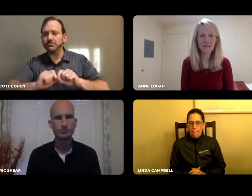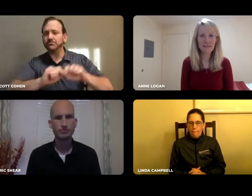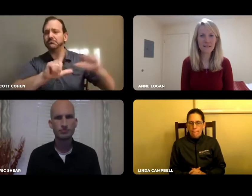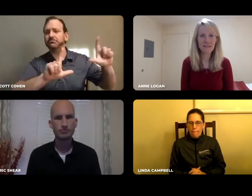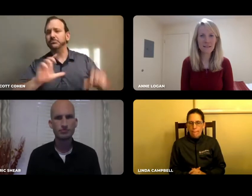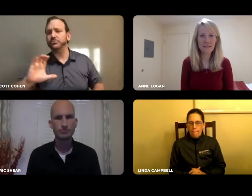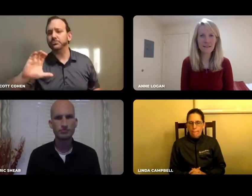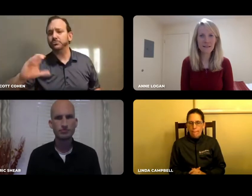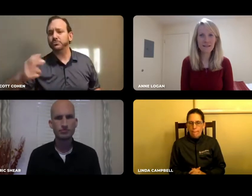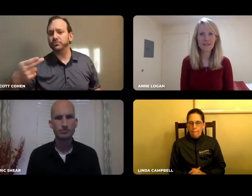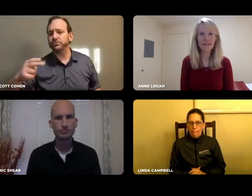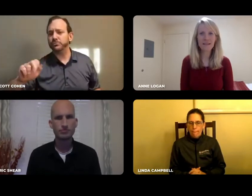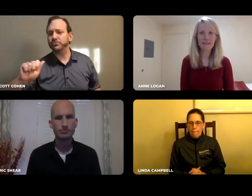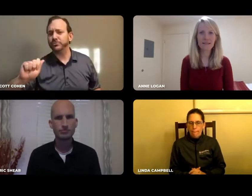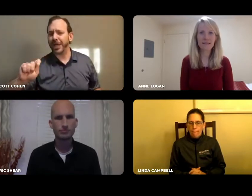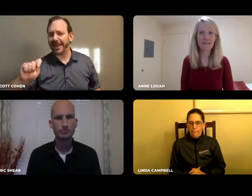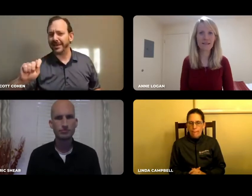Click on that if you want to start closed captions.